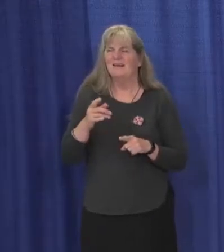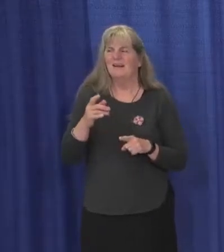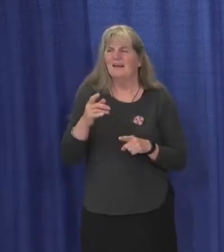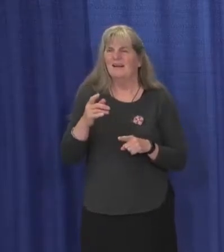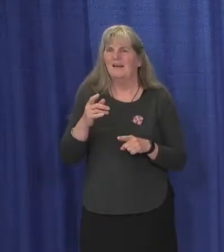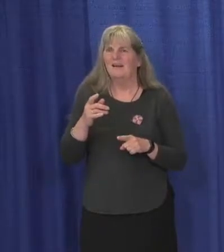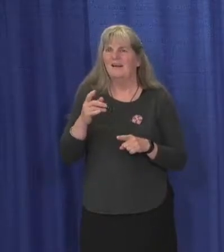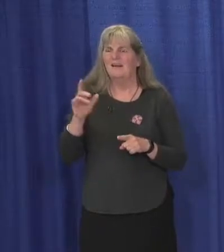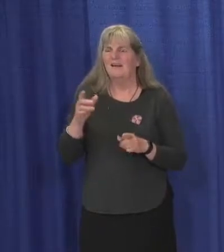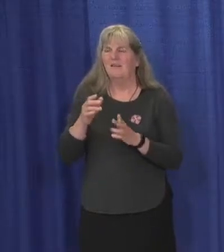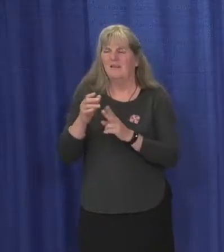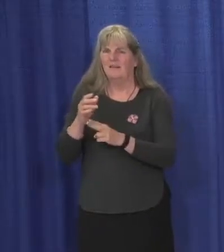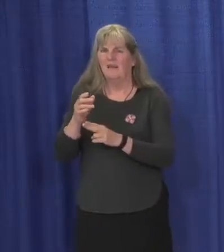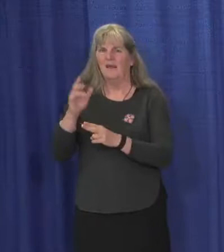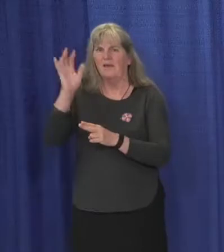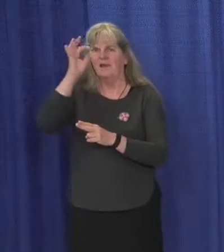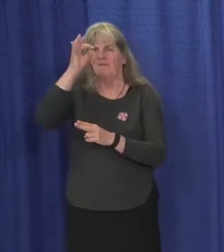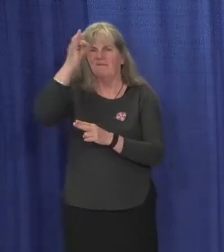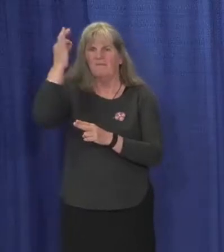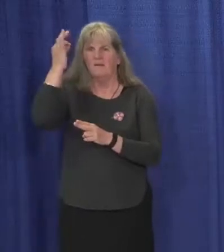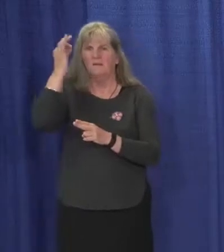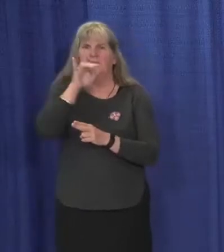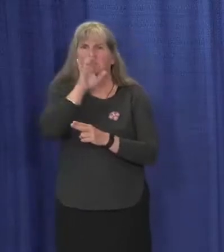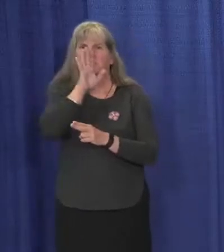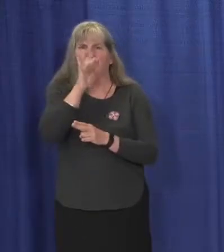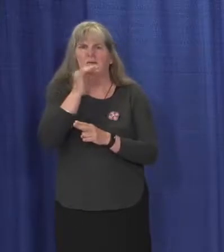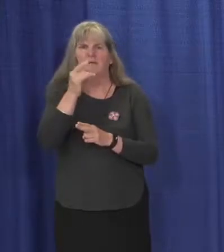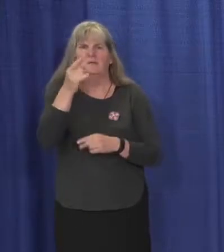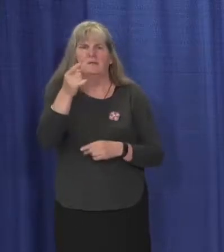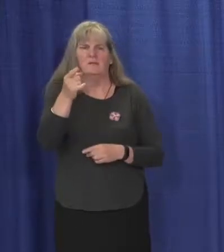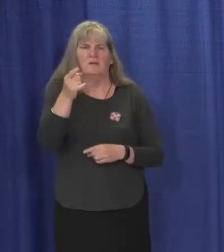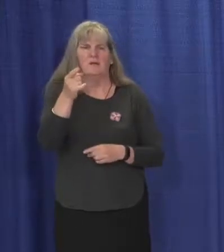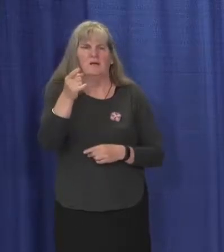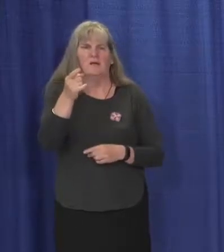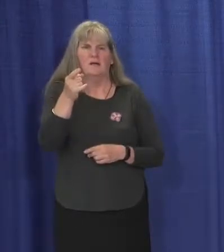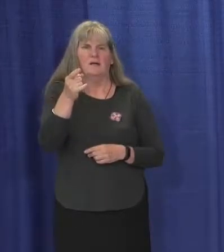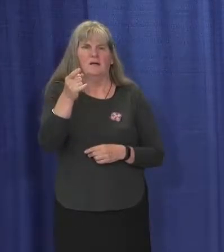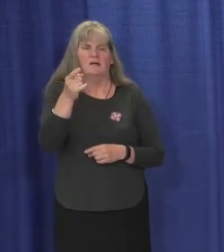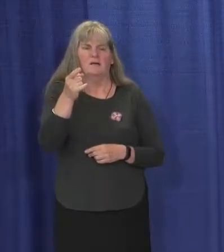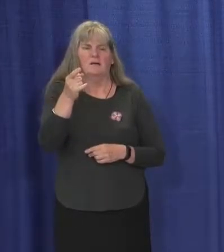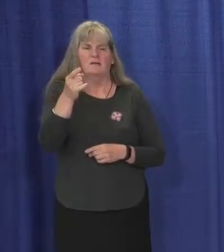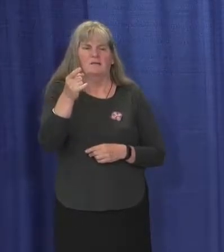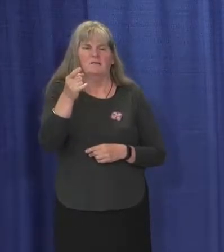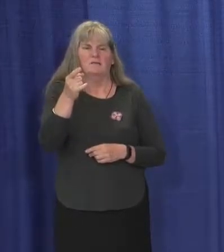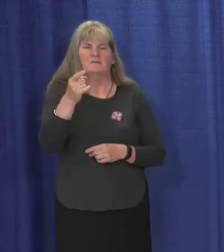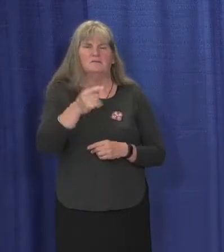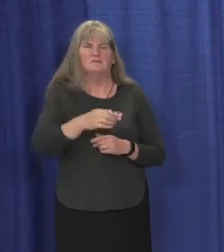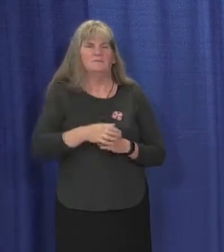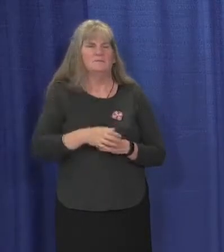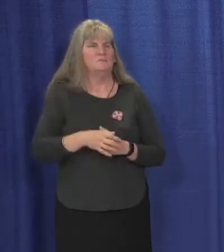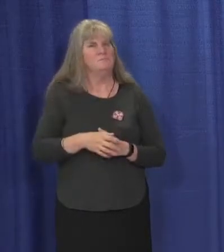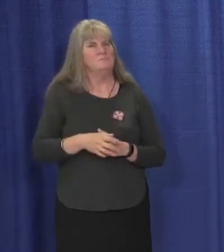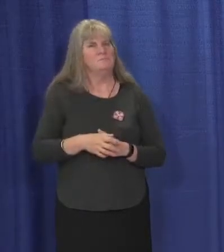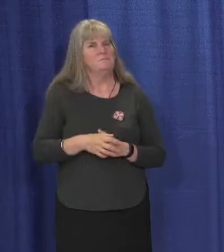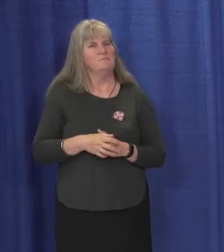As for my question,.